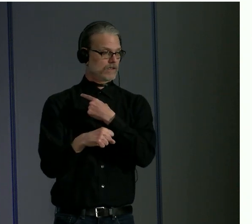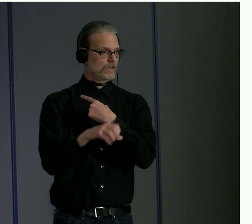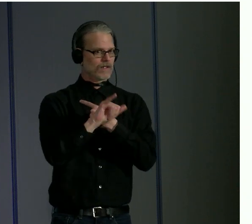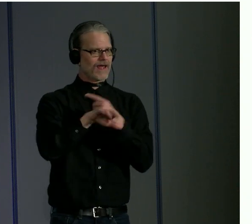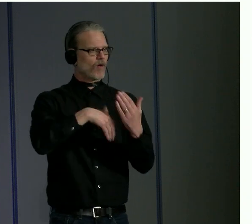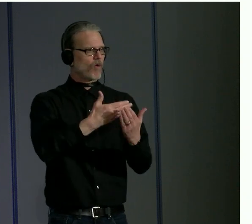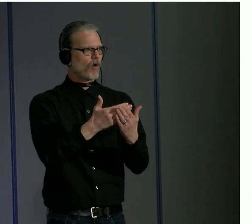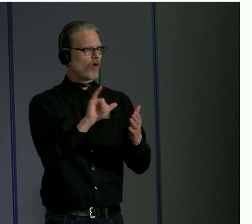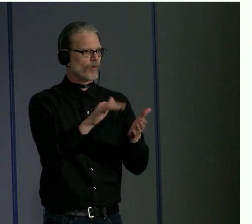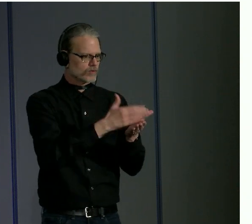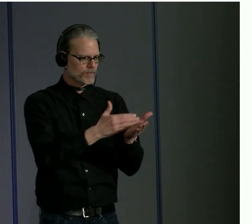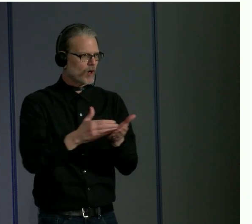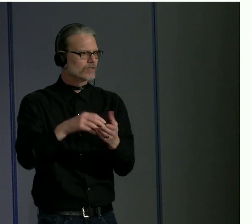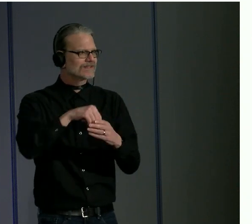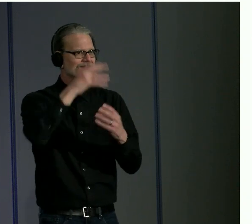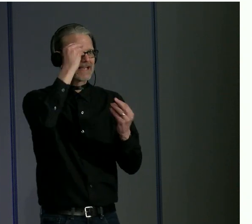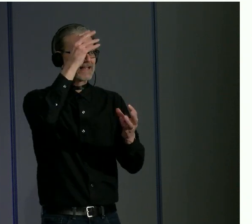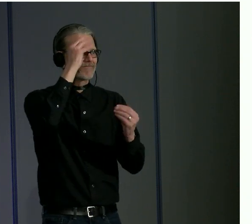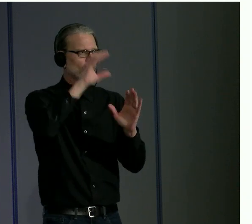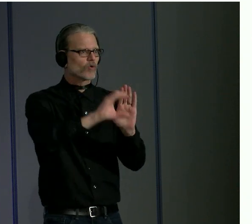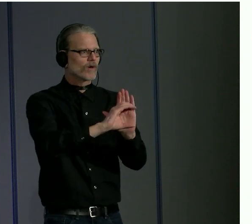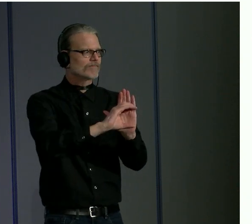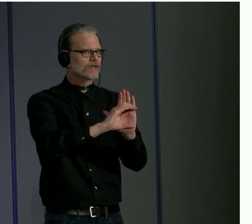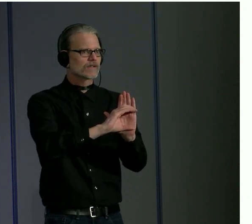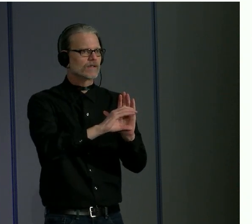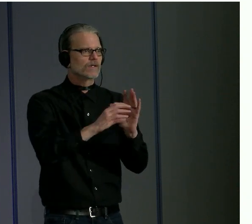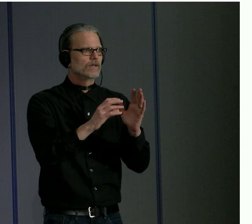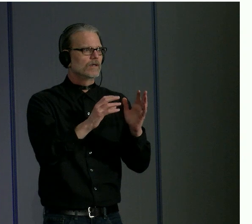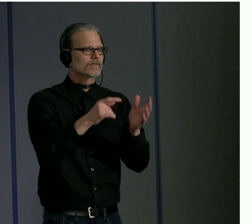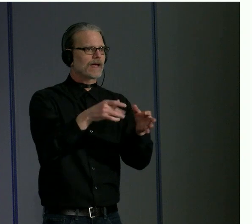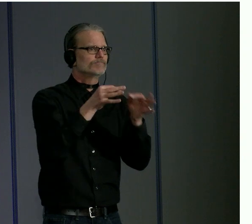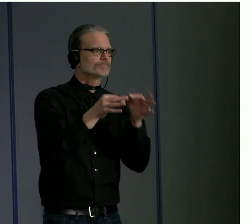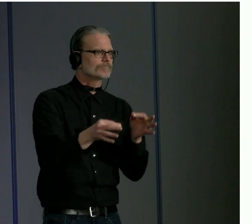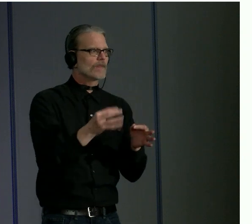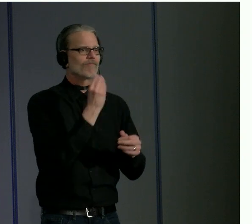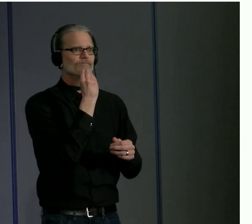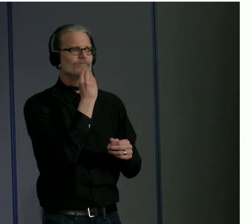elements in this infographic that talks about food insecurity has an individual element.